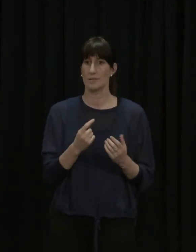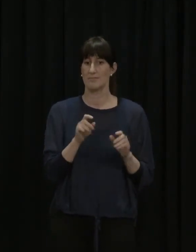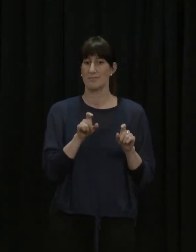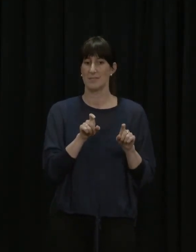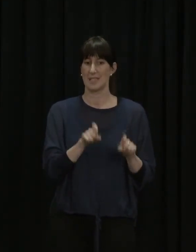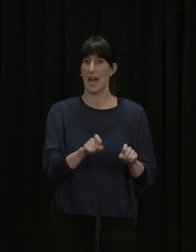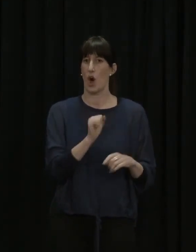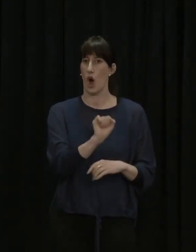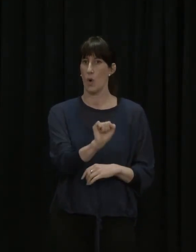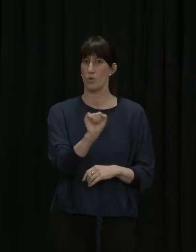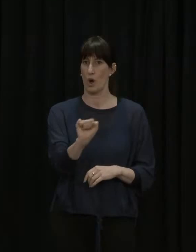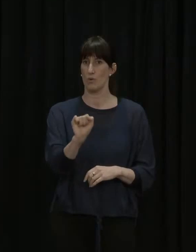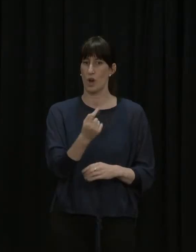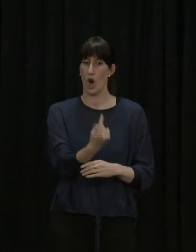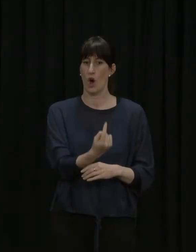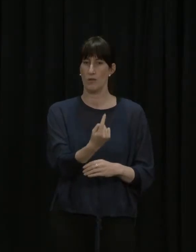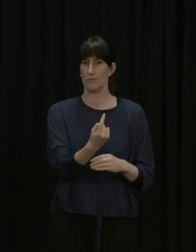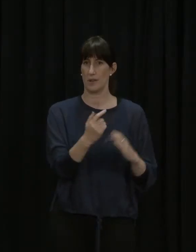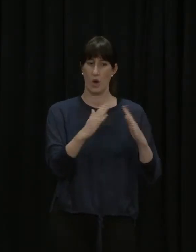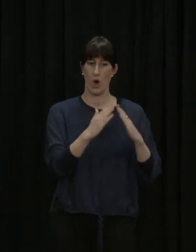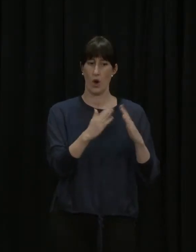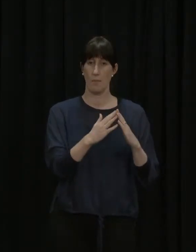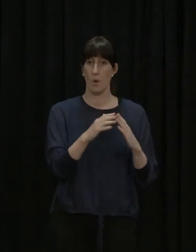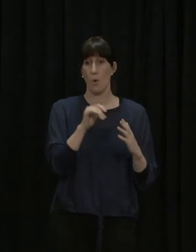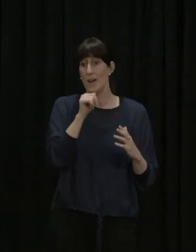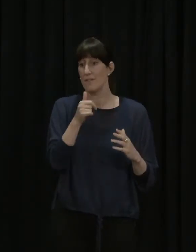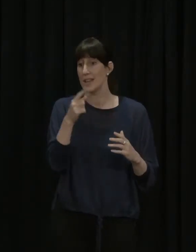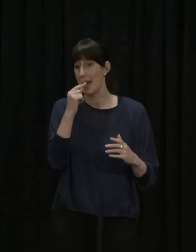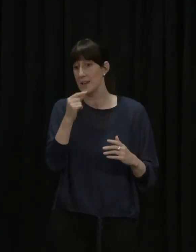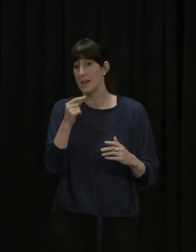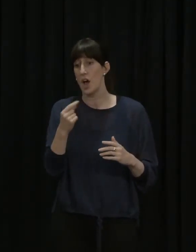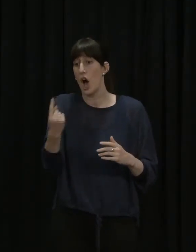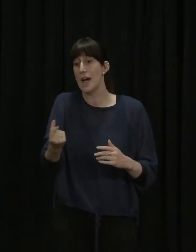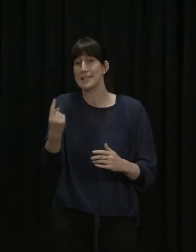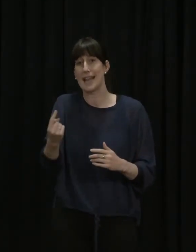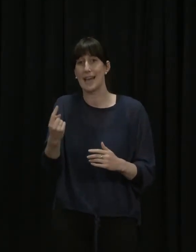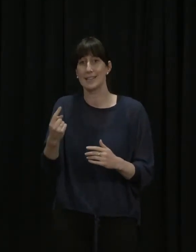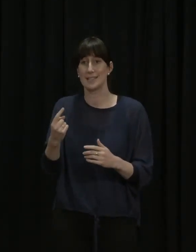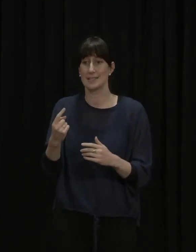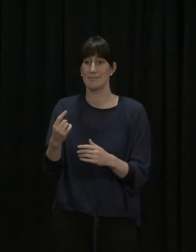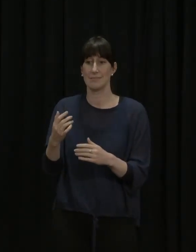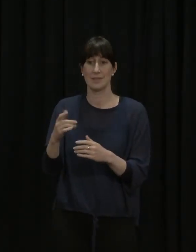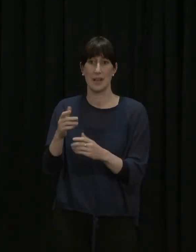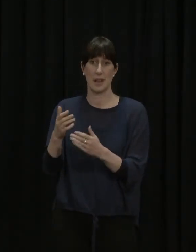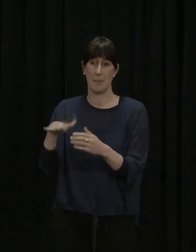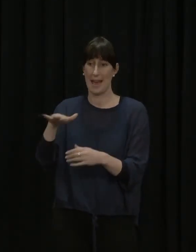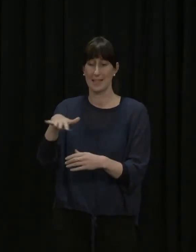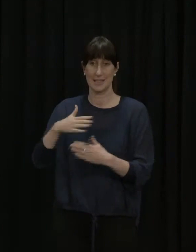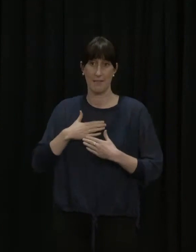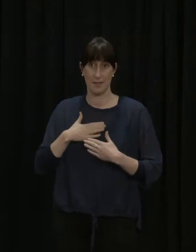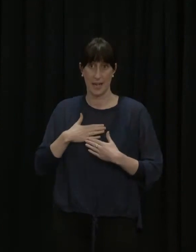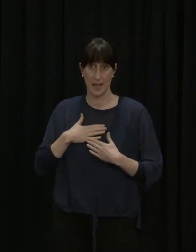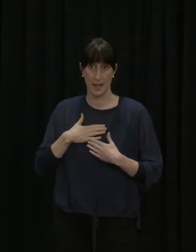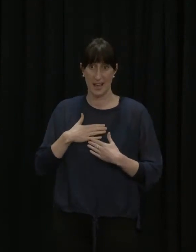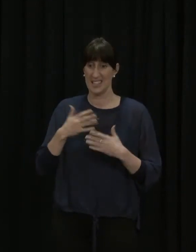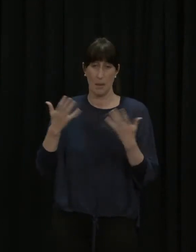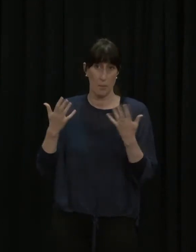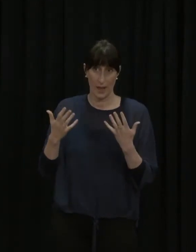default of people isolating at home, unless there is a good reason to go into an IQ.